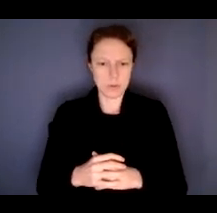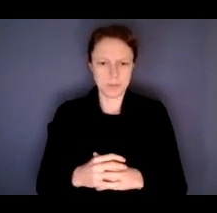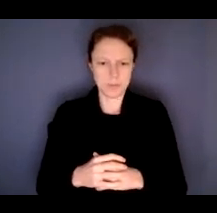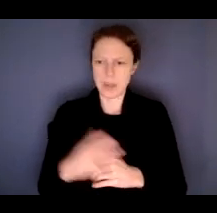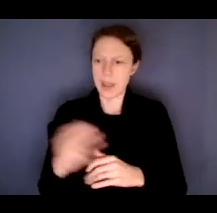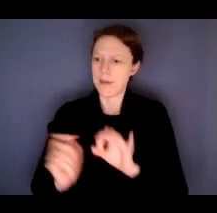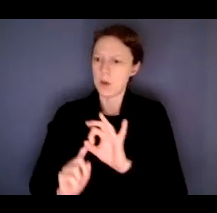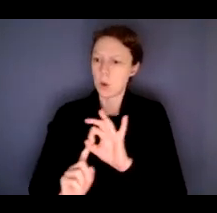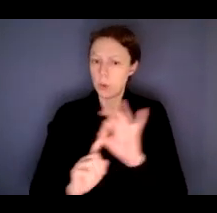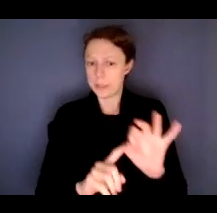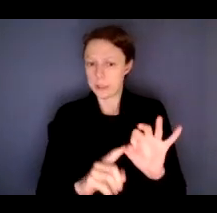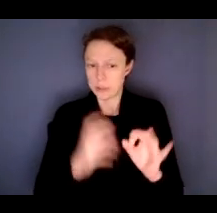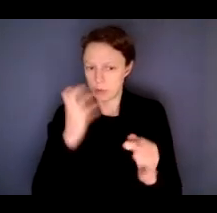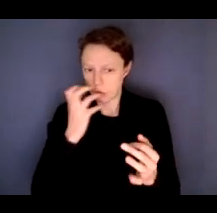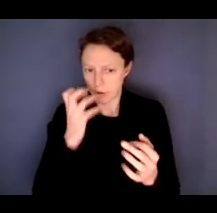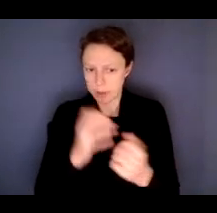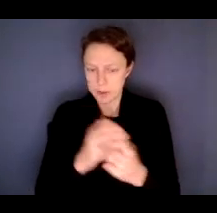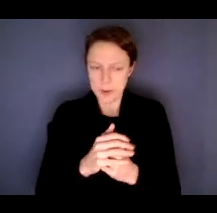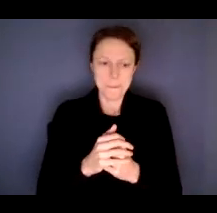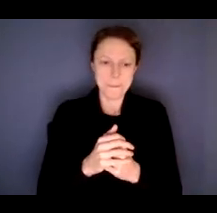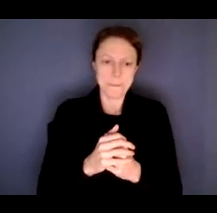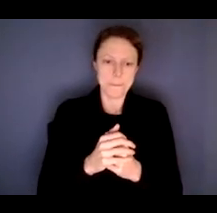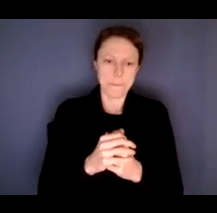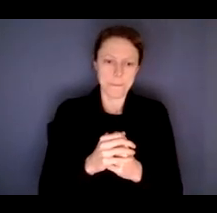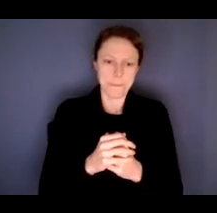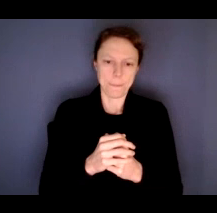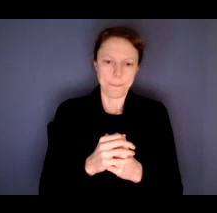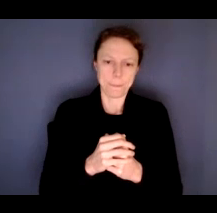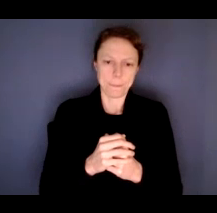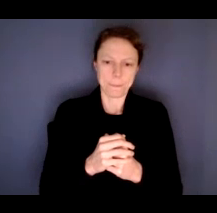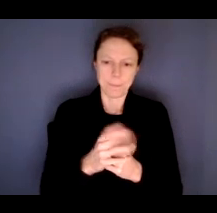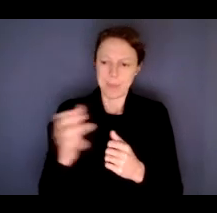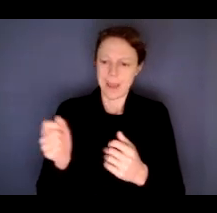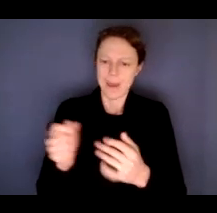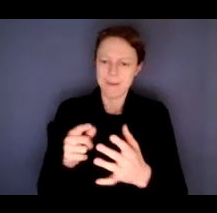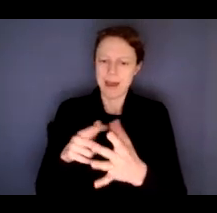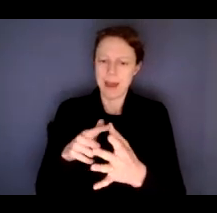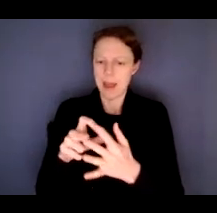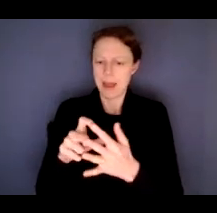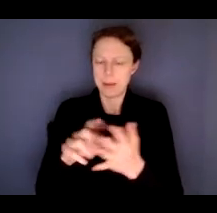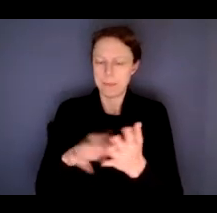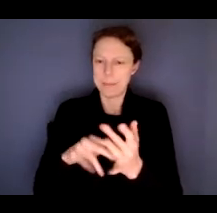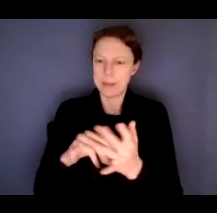in. Other than going through an administrative review process in the court, are there mechanisms